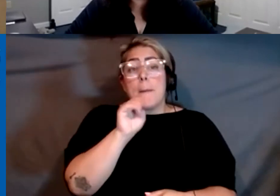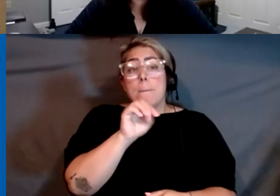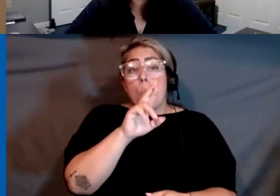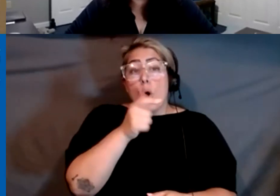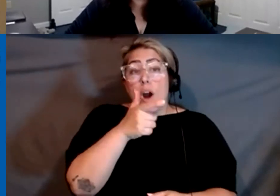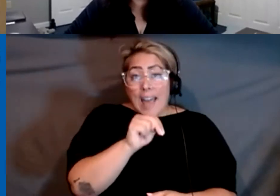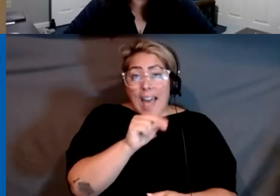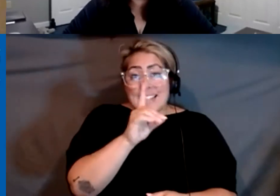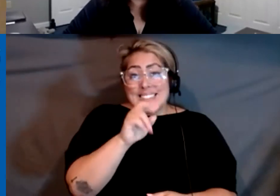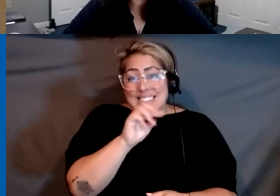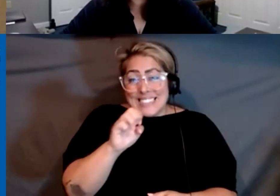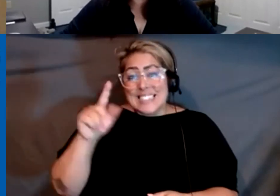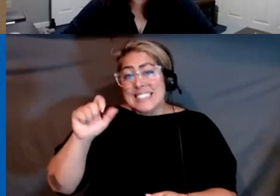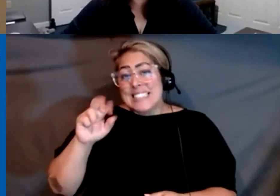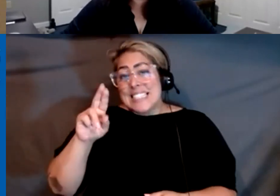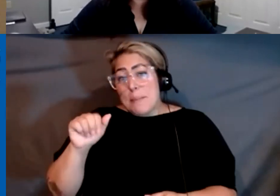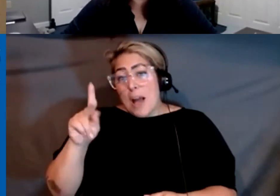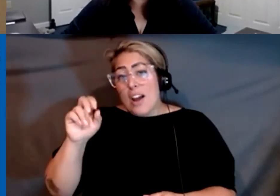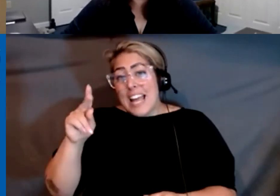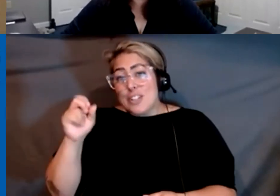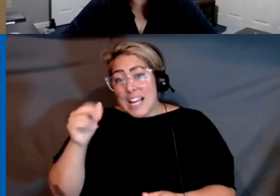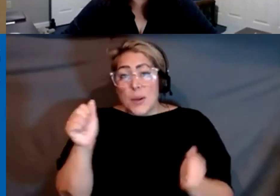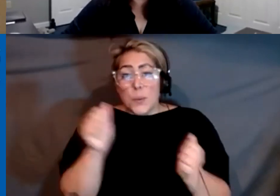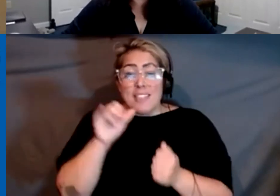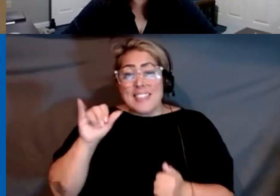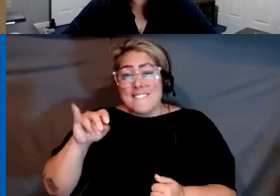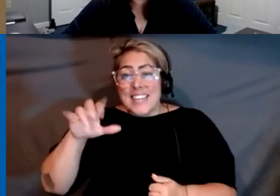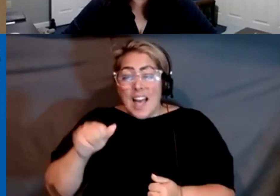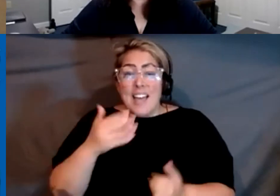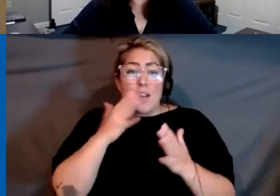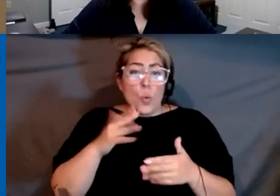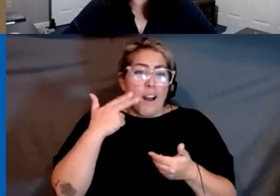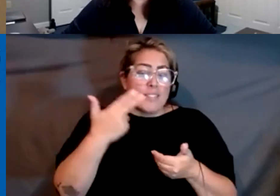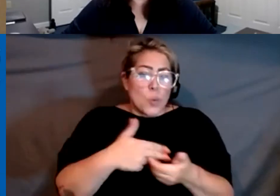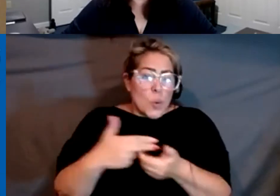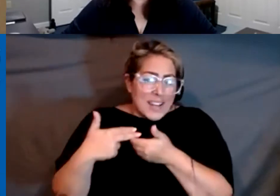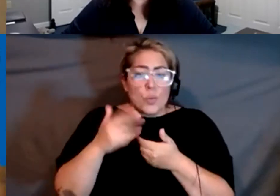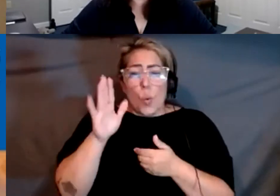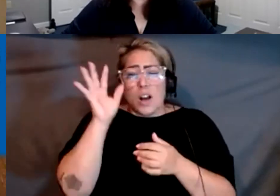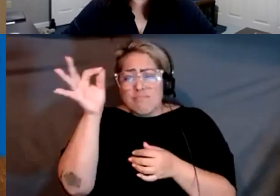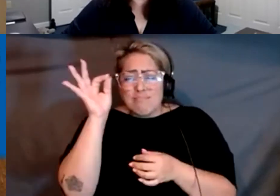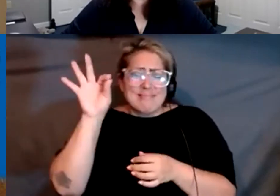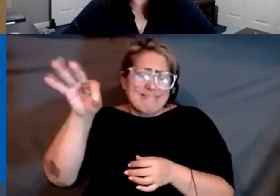Tamara Keshecki and Morgan Deene for their contributions to today's conversations. To our attendees for being